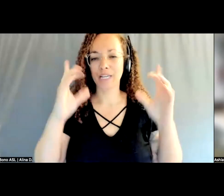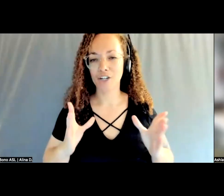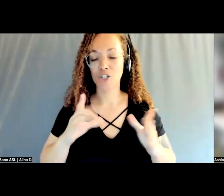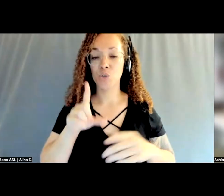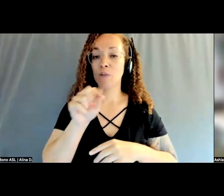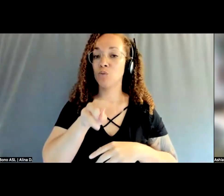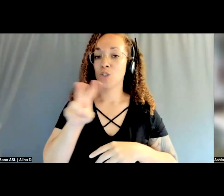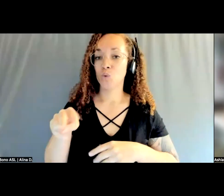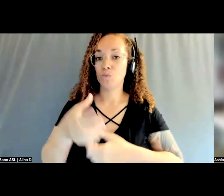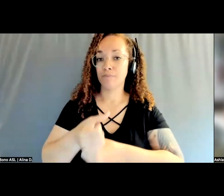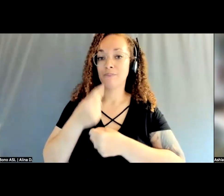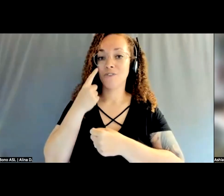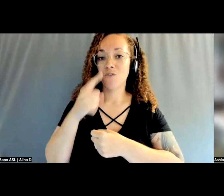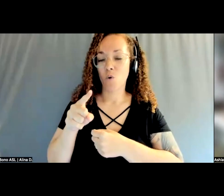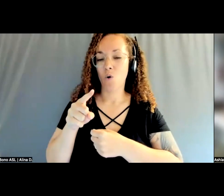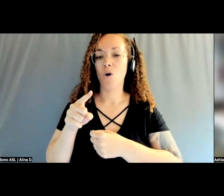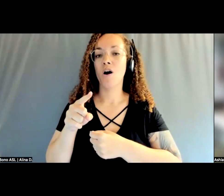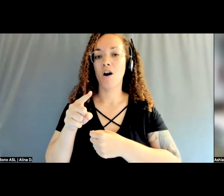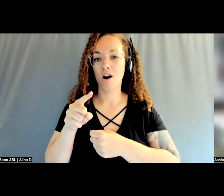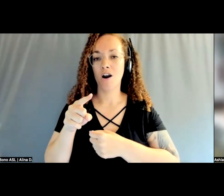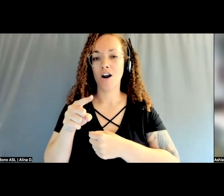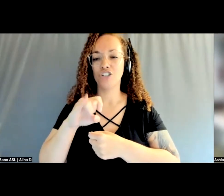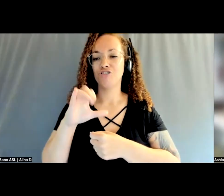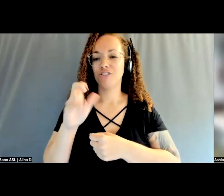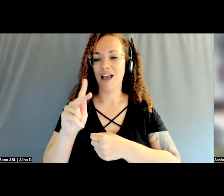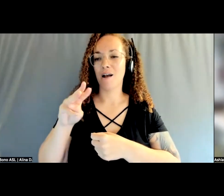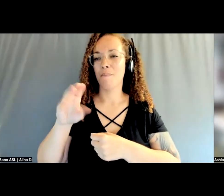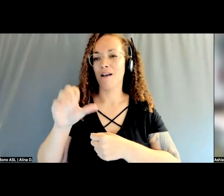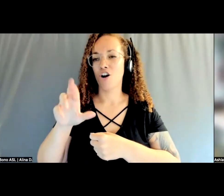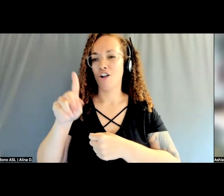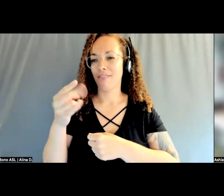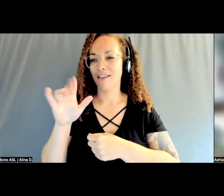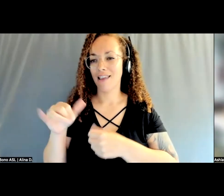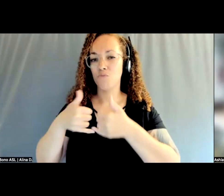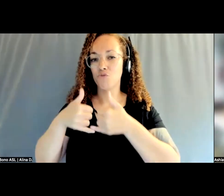Write Bloody Publishing Jack McCarthy Prize. Their writing is a kaleidoscope of their work